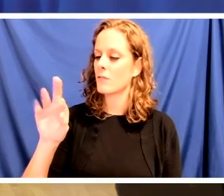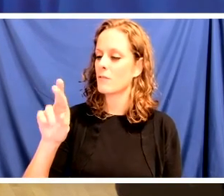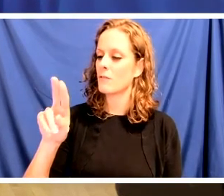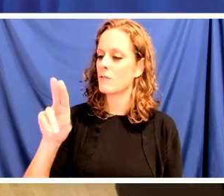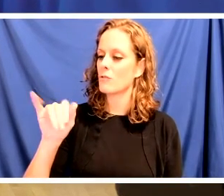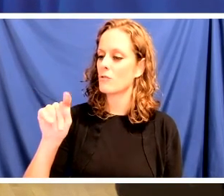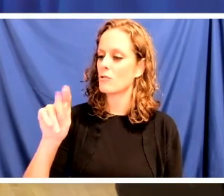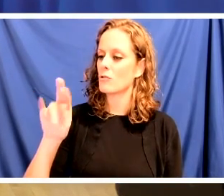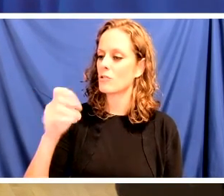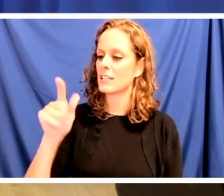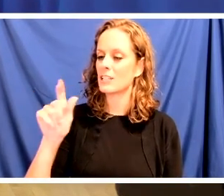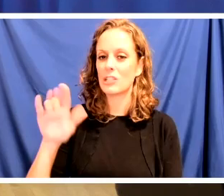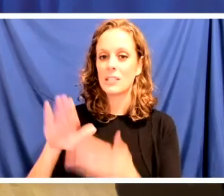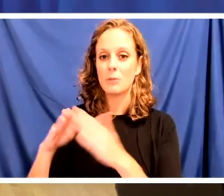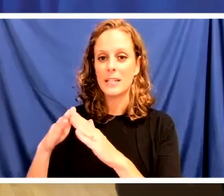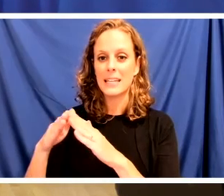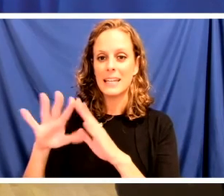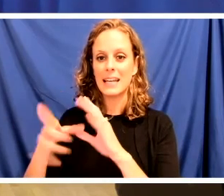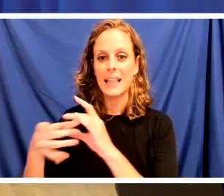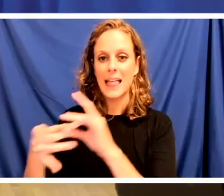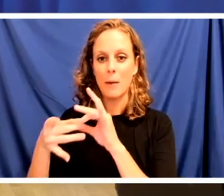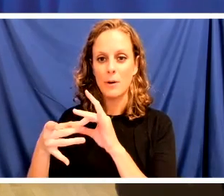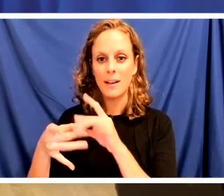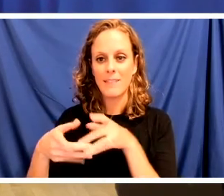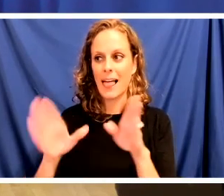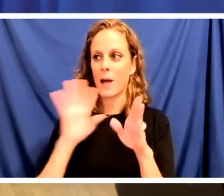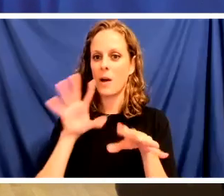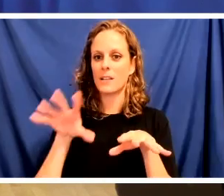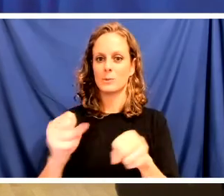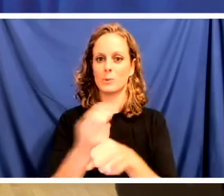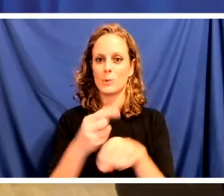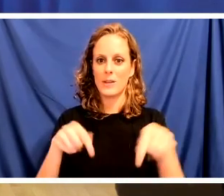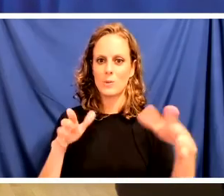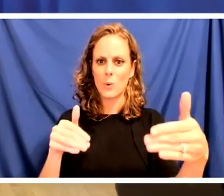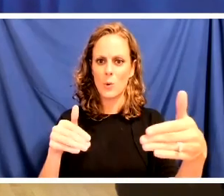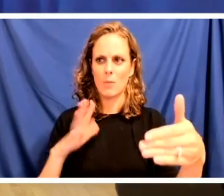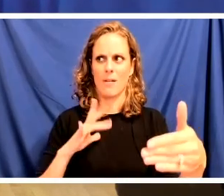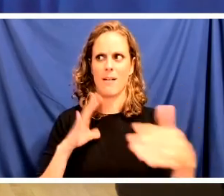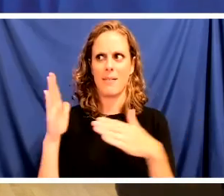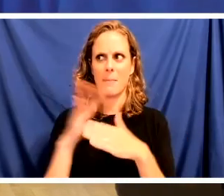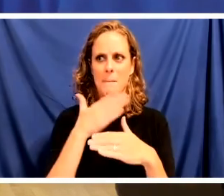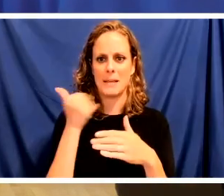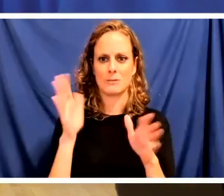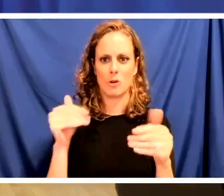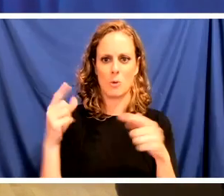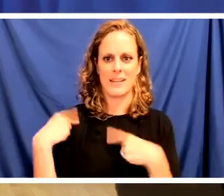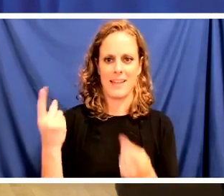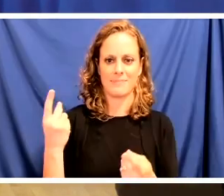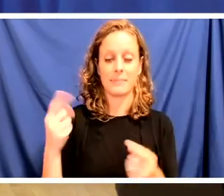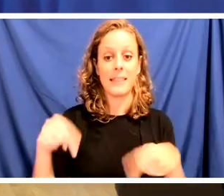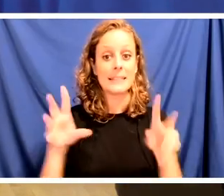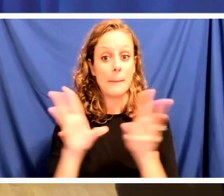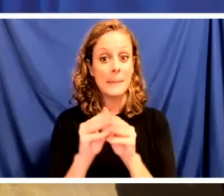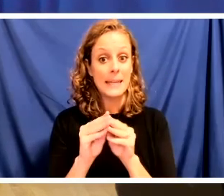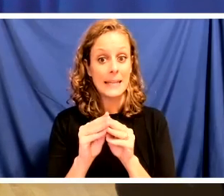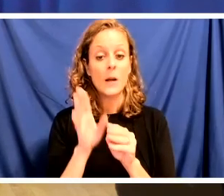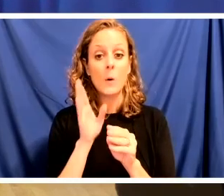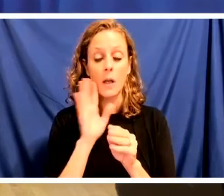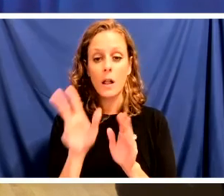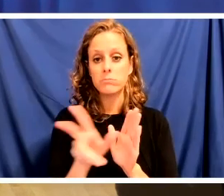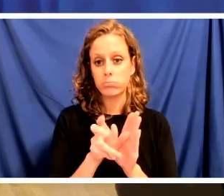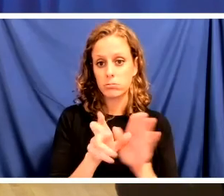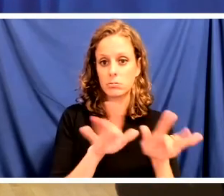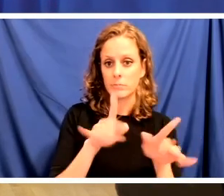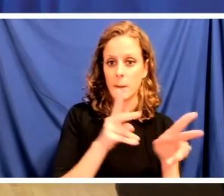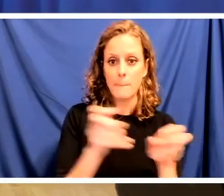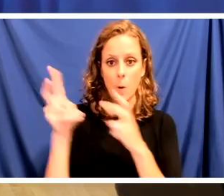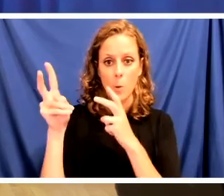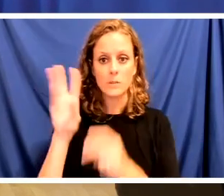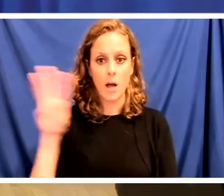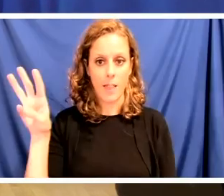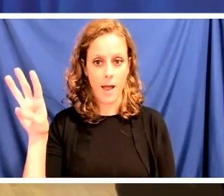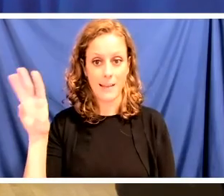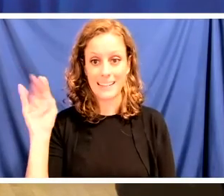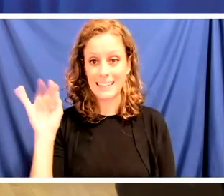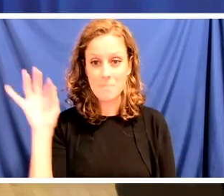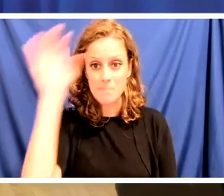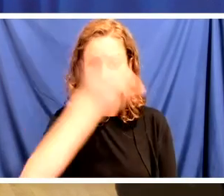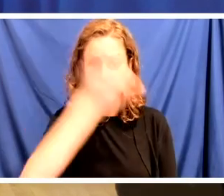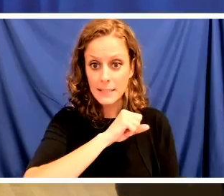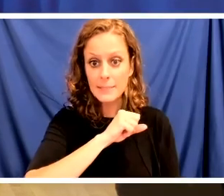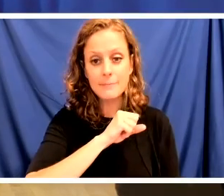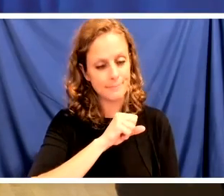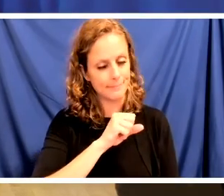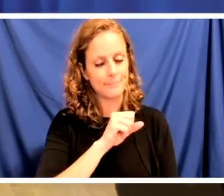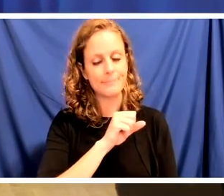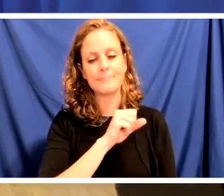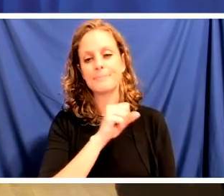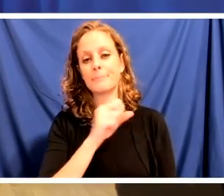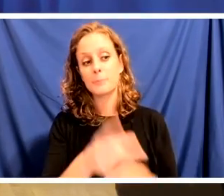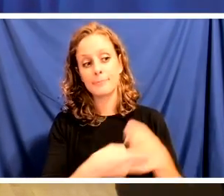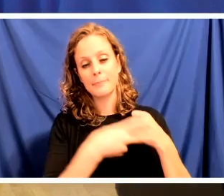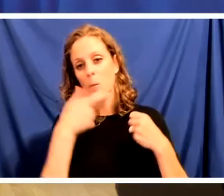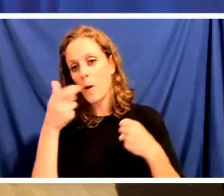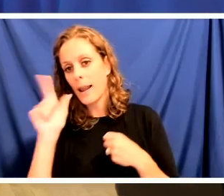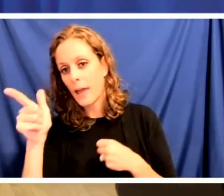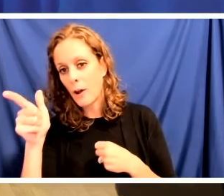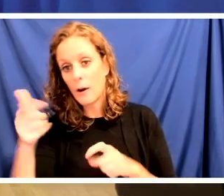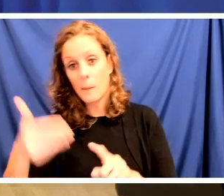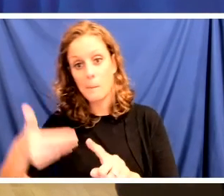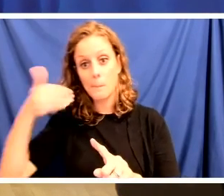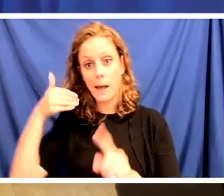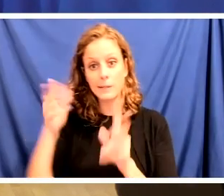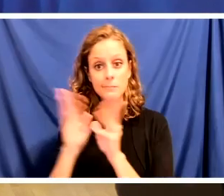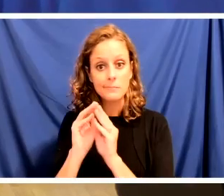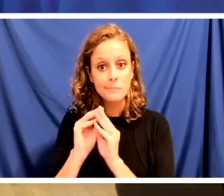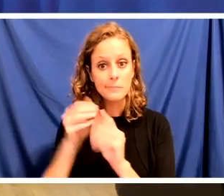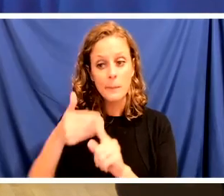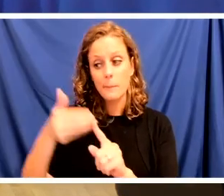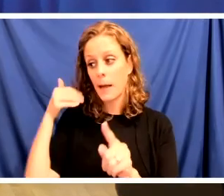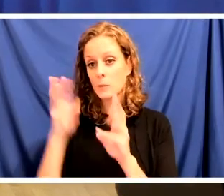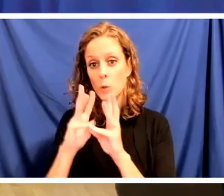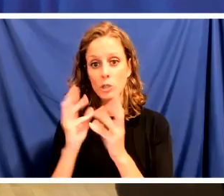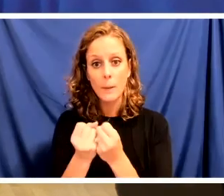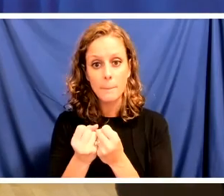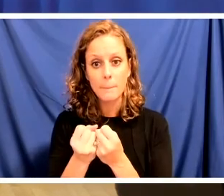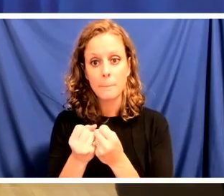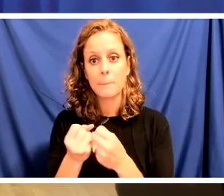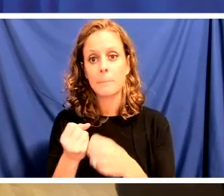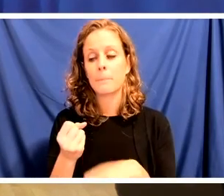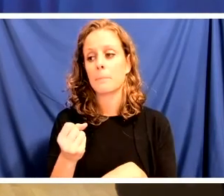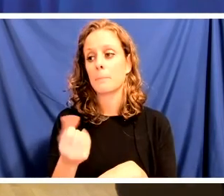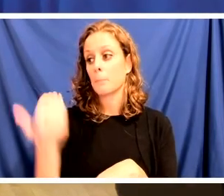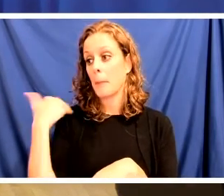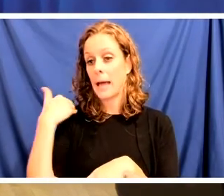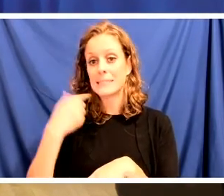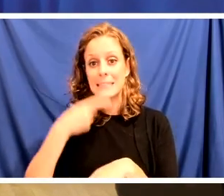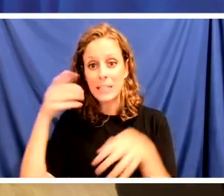SacGov: for allowing us to use of this great space, I think this is the best base we've we've had yet so this meeting will be posted online, so if you've missed it no problem if you want to look at past meetings past workshops or past hearings, you can go to redistricting.